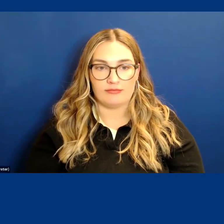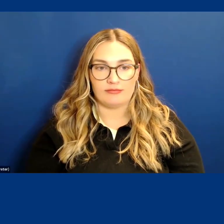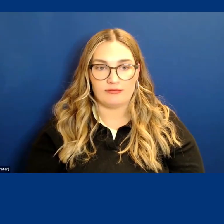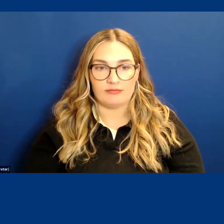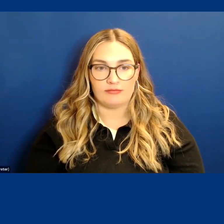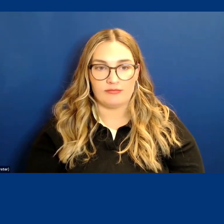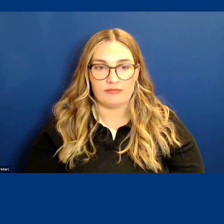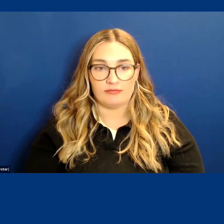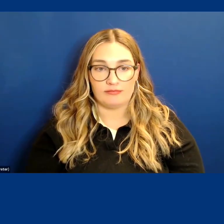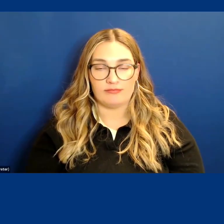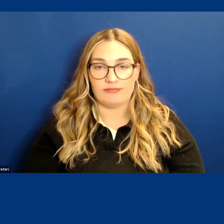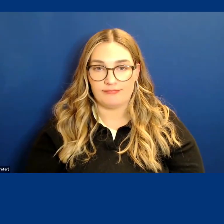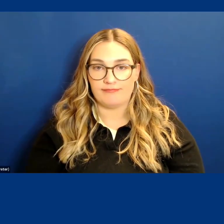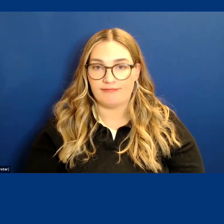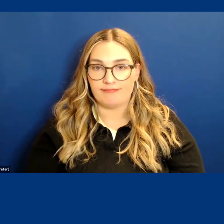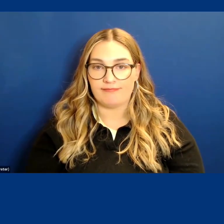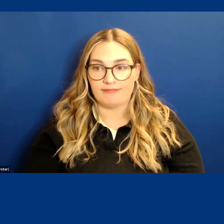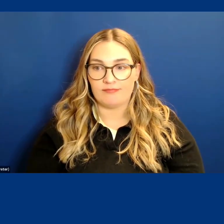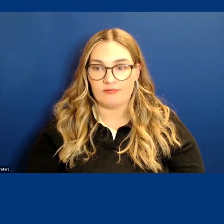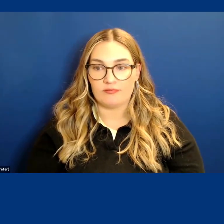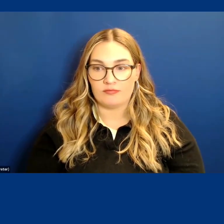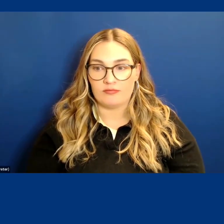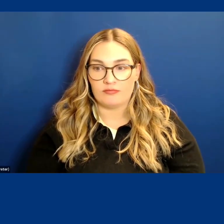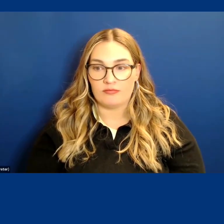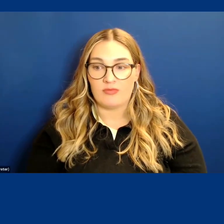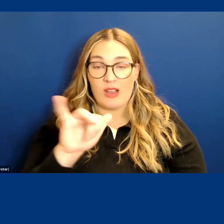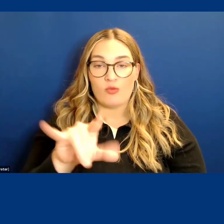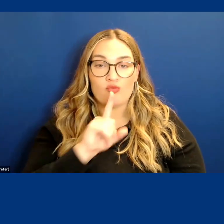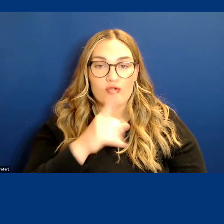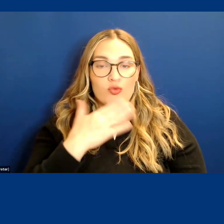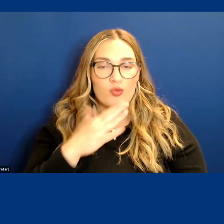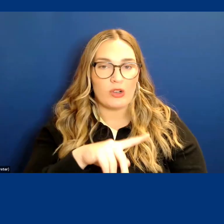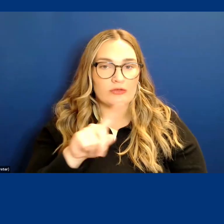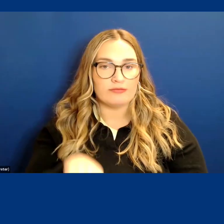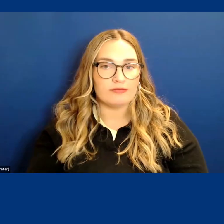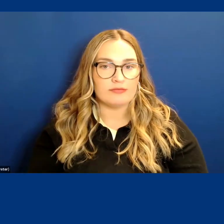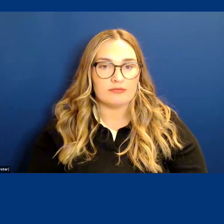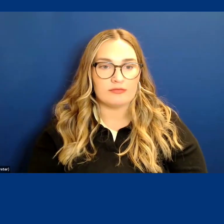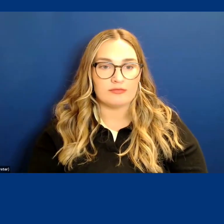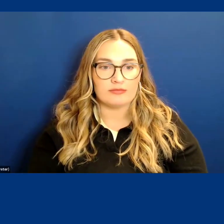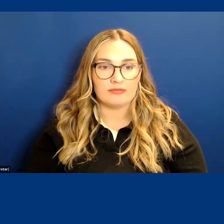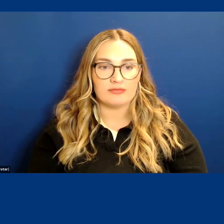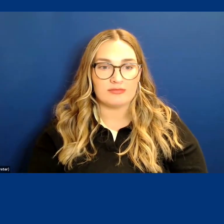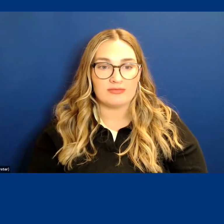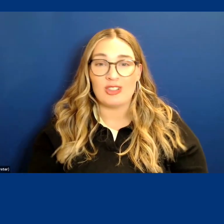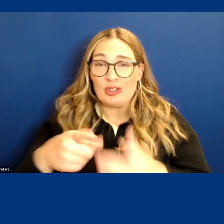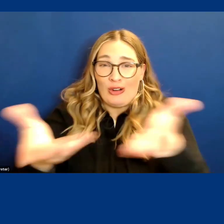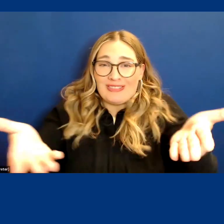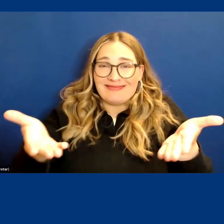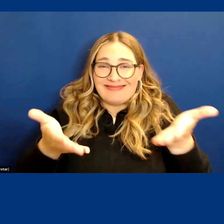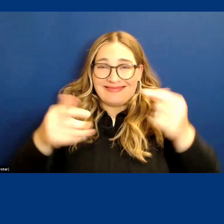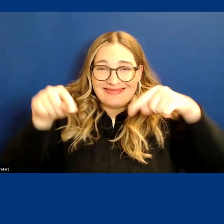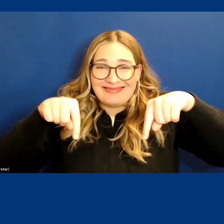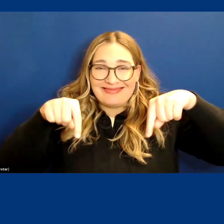Yeah, that's a really, really good question. I would say here, it starts here, right? Being able to